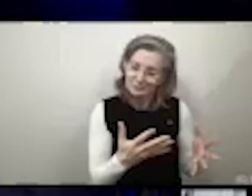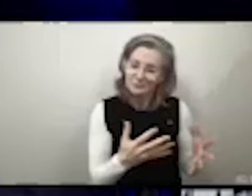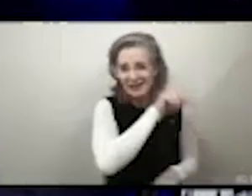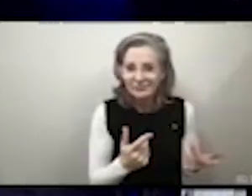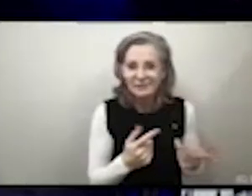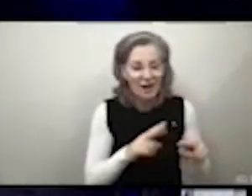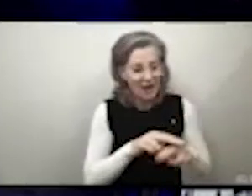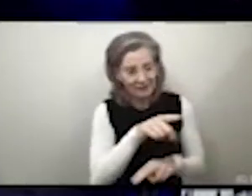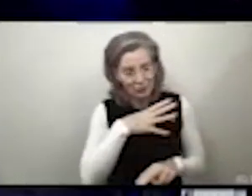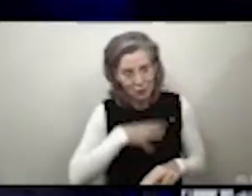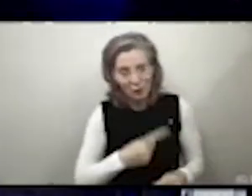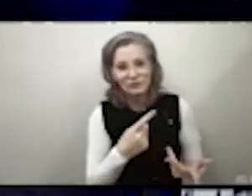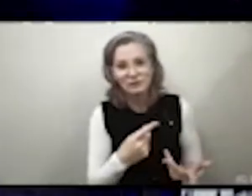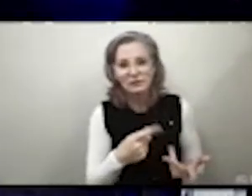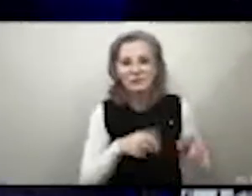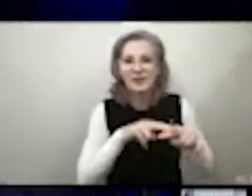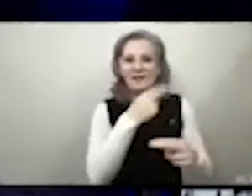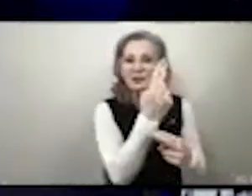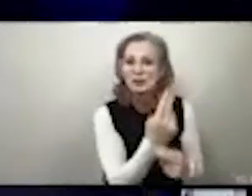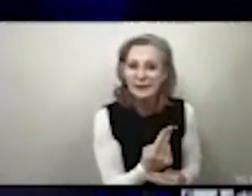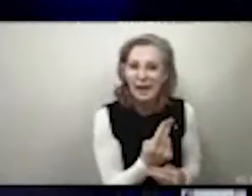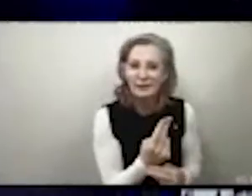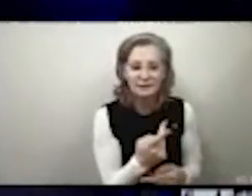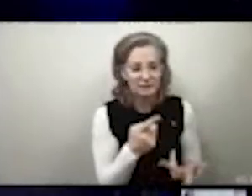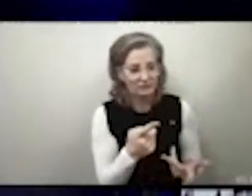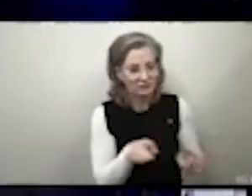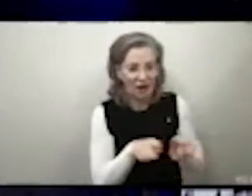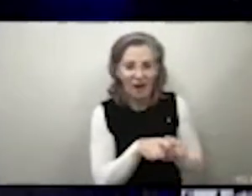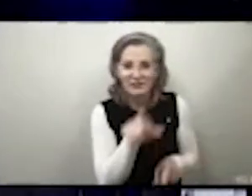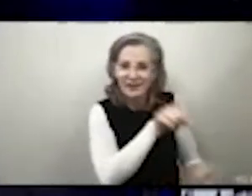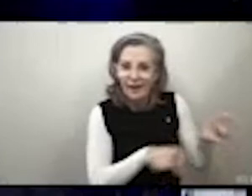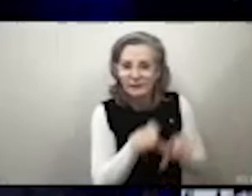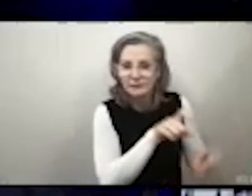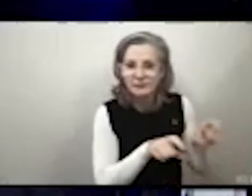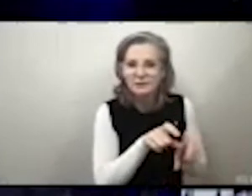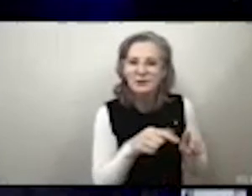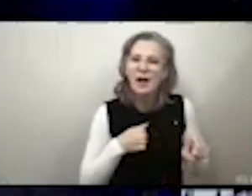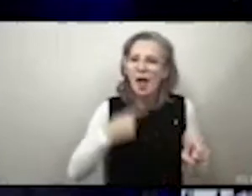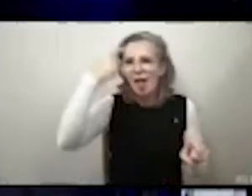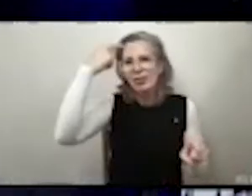much more aware that that's a, that's something that can be done.